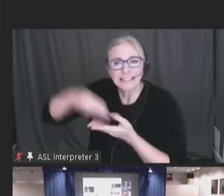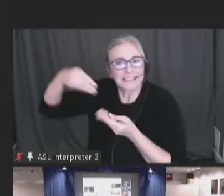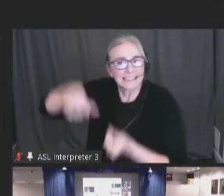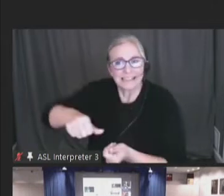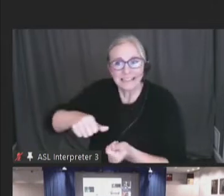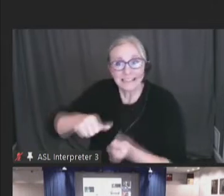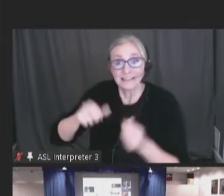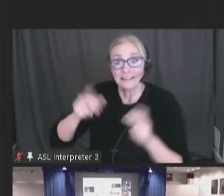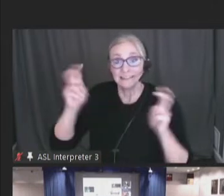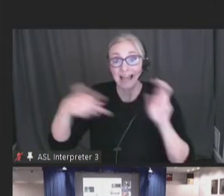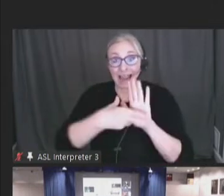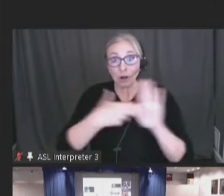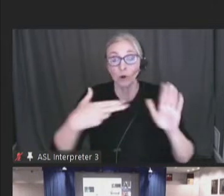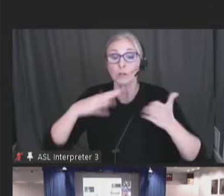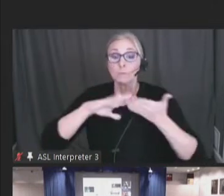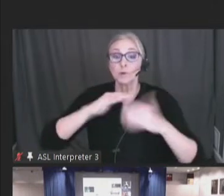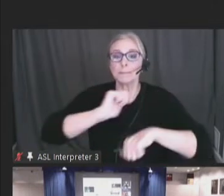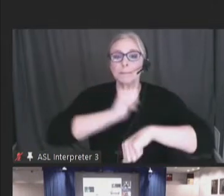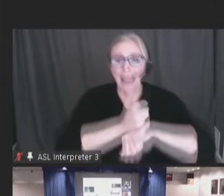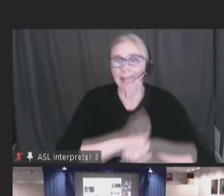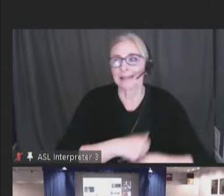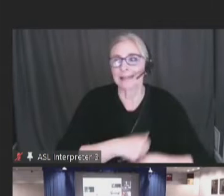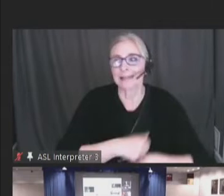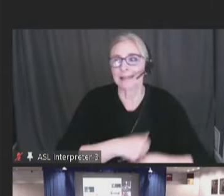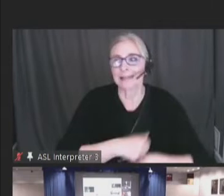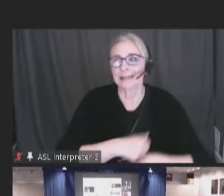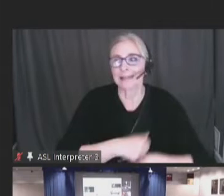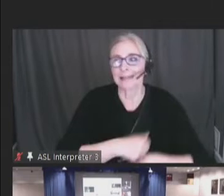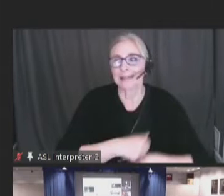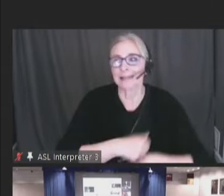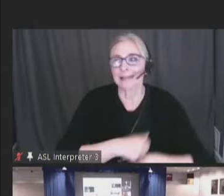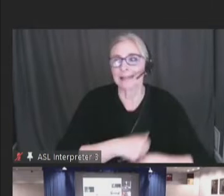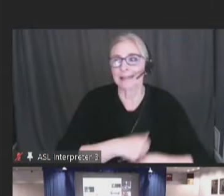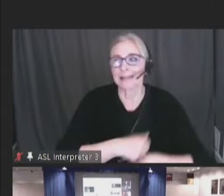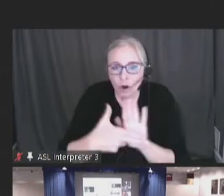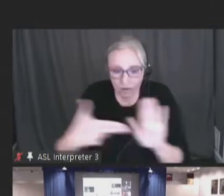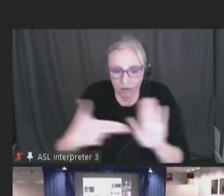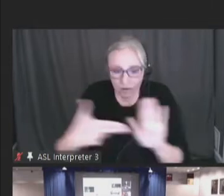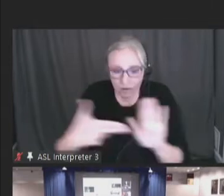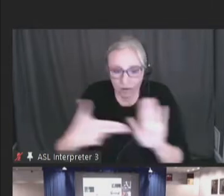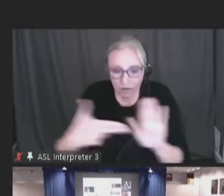community-based or community health worker. But that did not necessarily mean that those